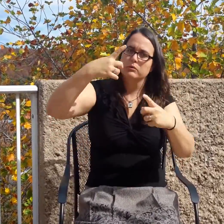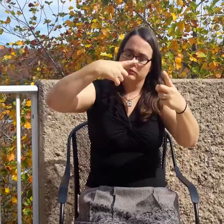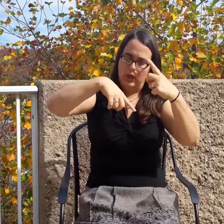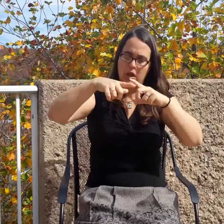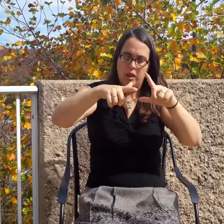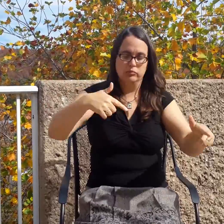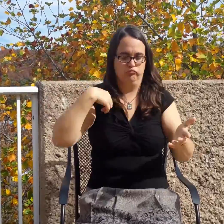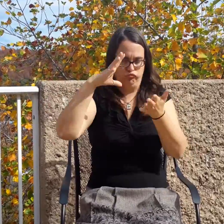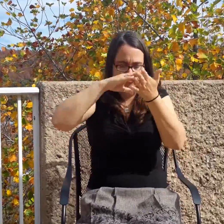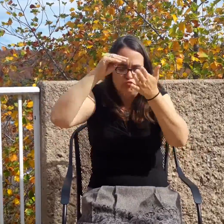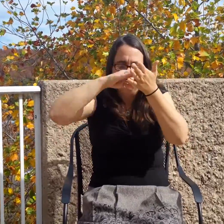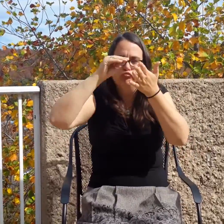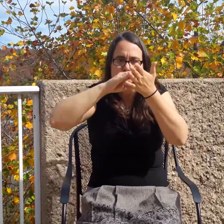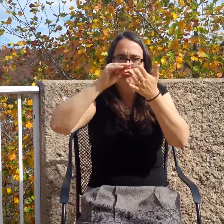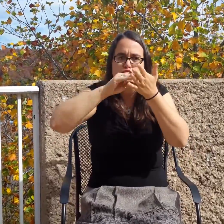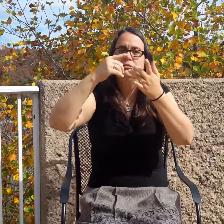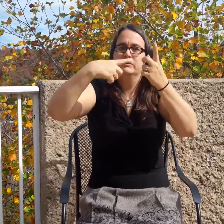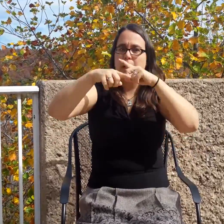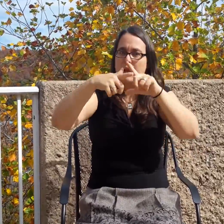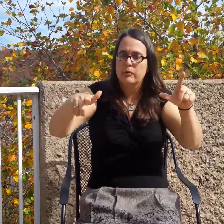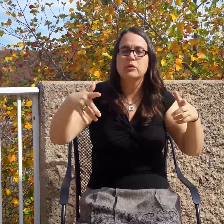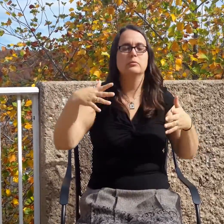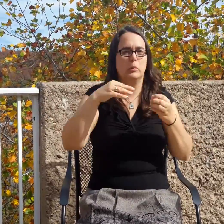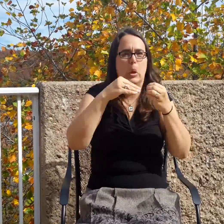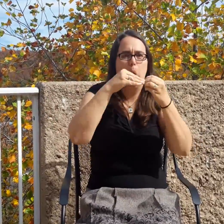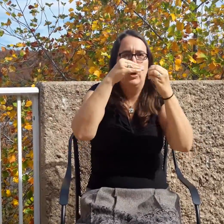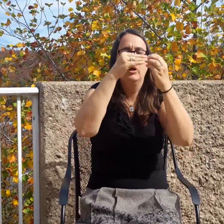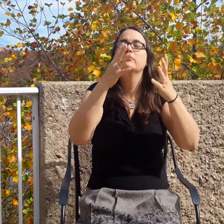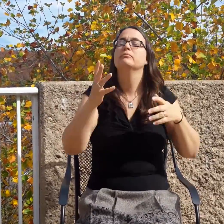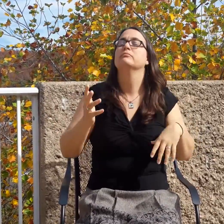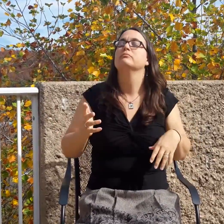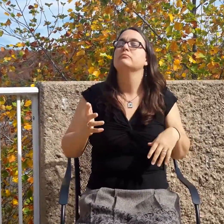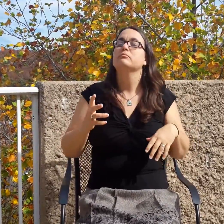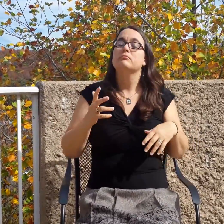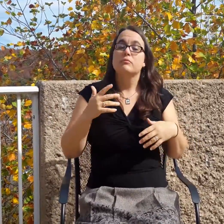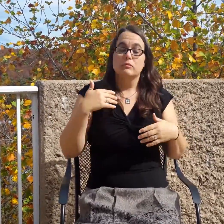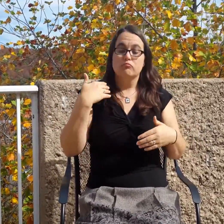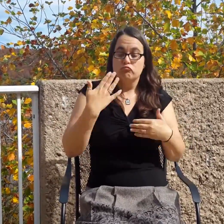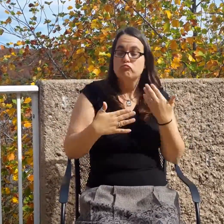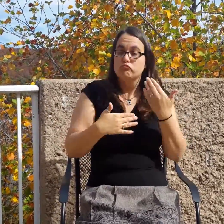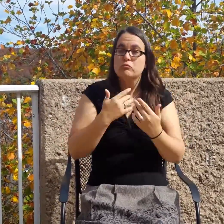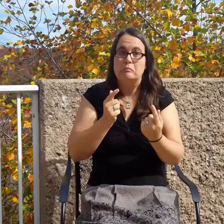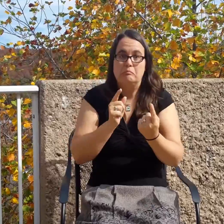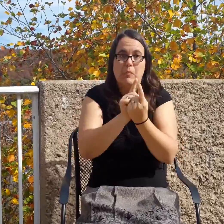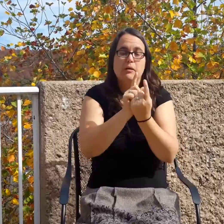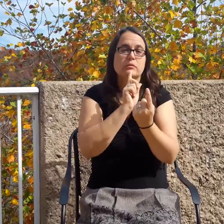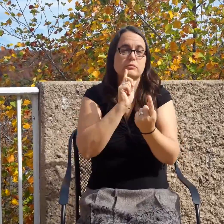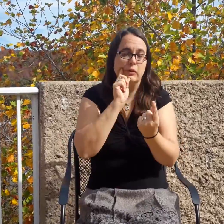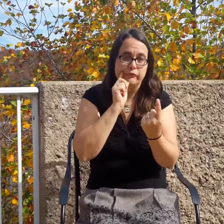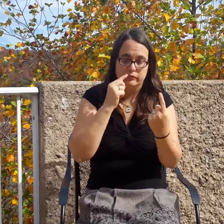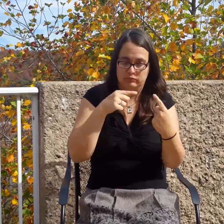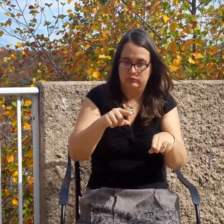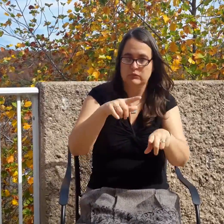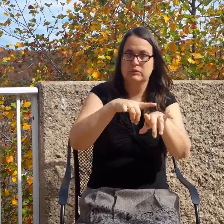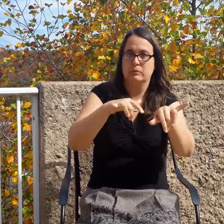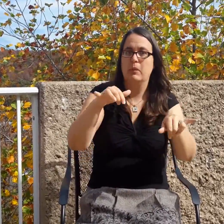and I wanted to learn sign language! So I learned slowly, and finally met some Deaf people while I was in High School still.